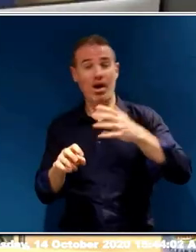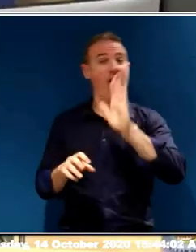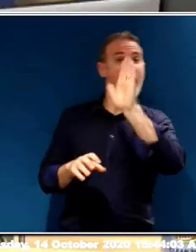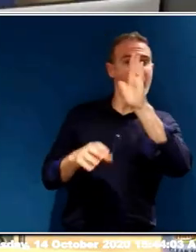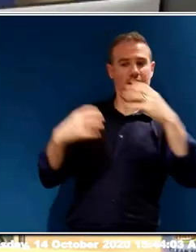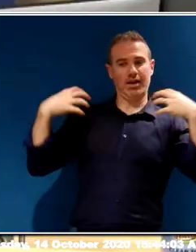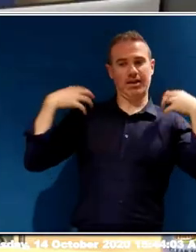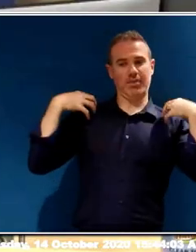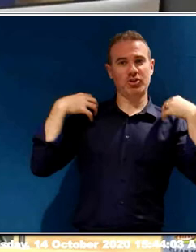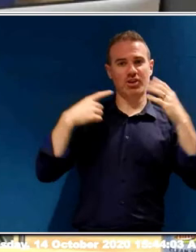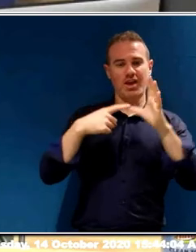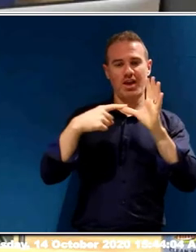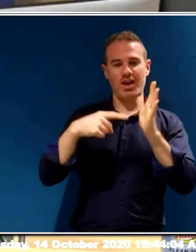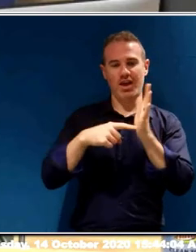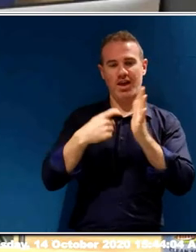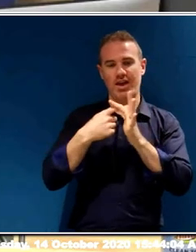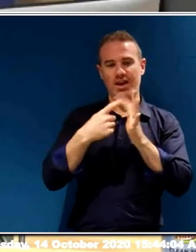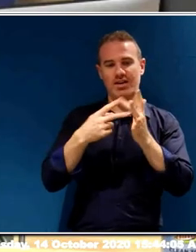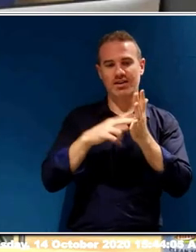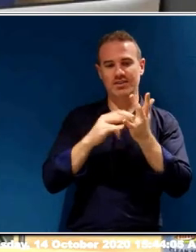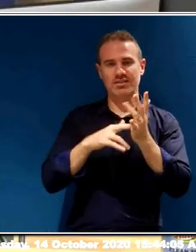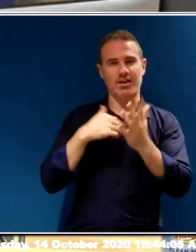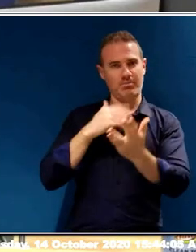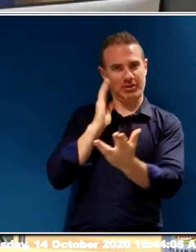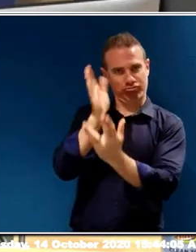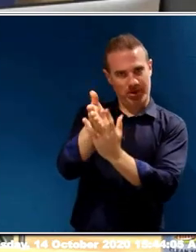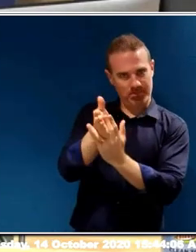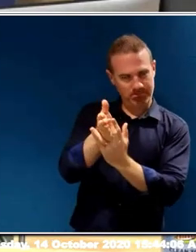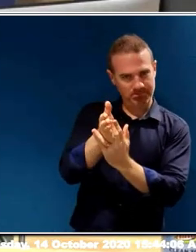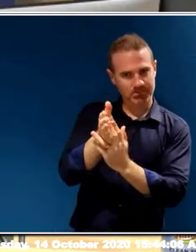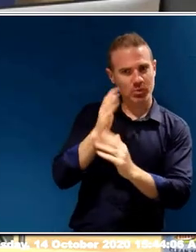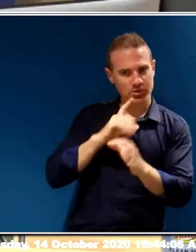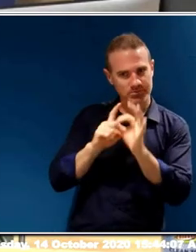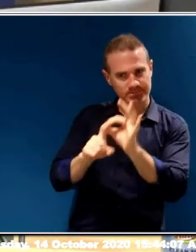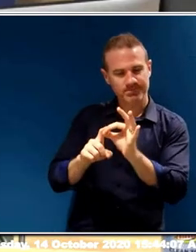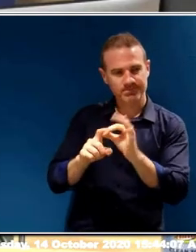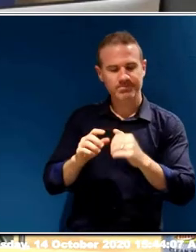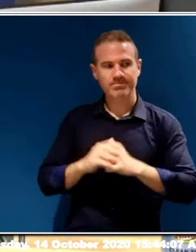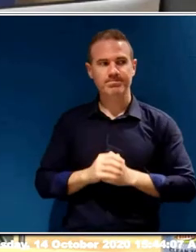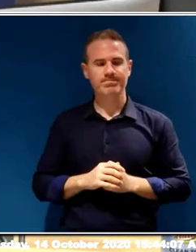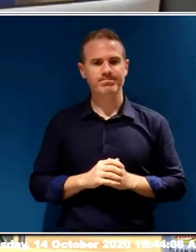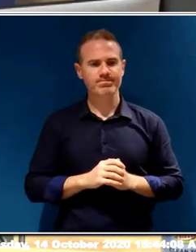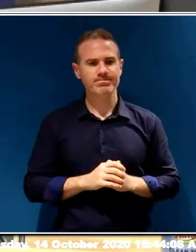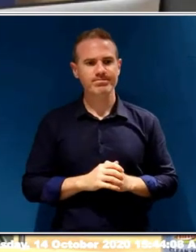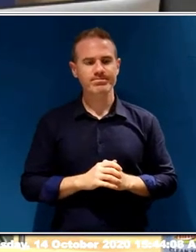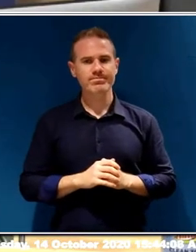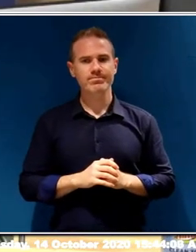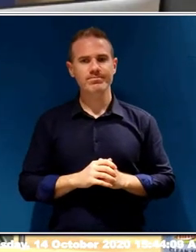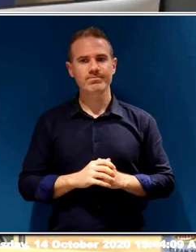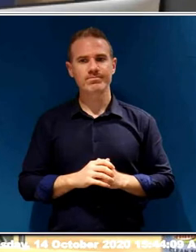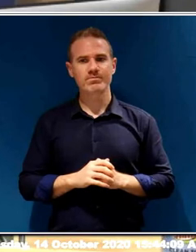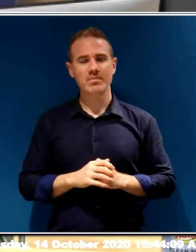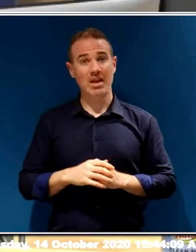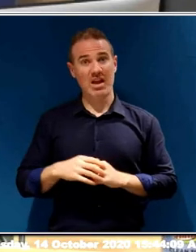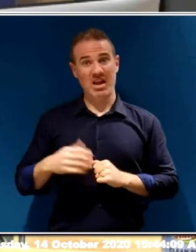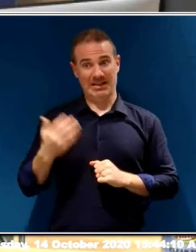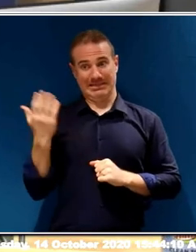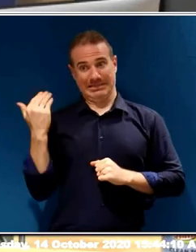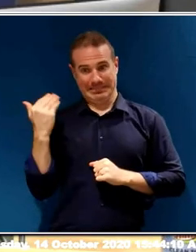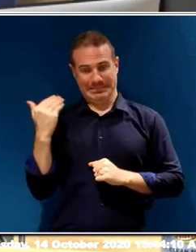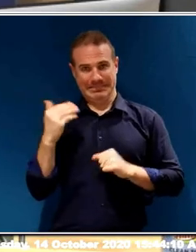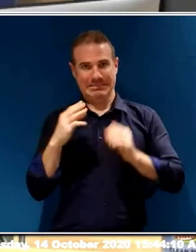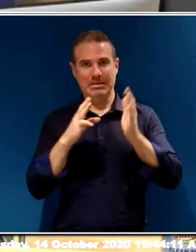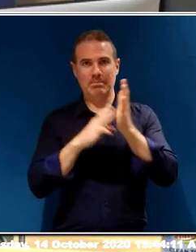When I heard Dr de Bruin talk about the funding and a different model of